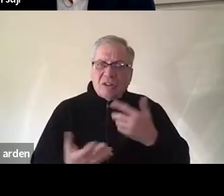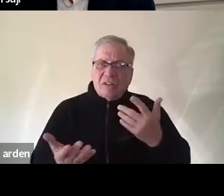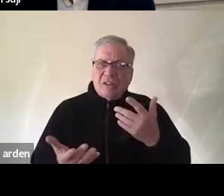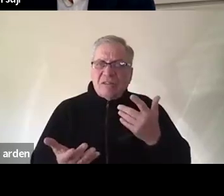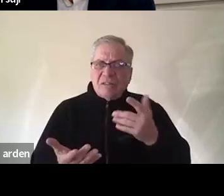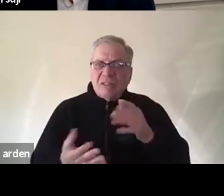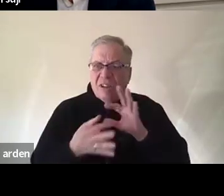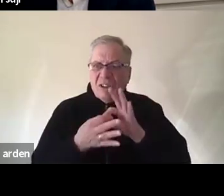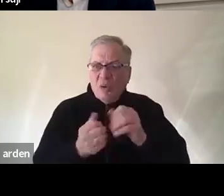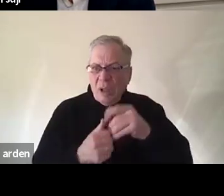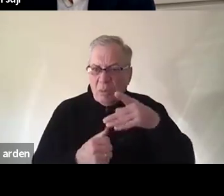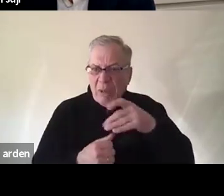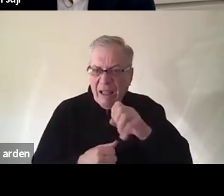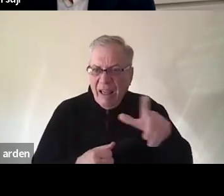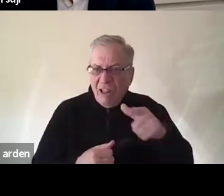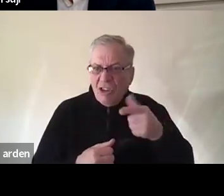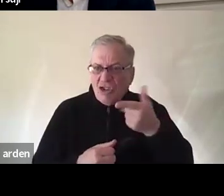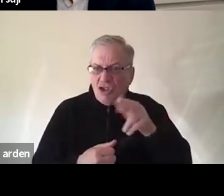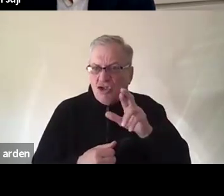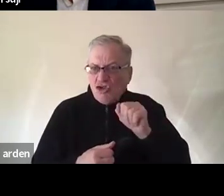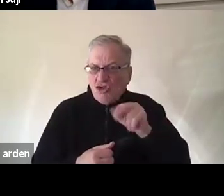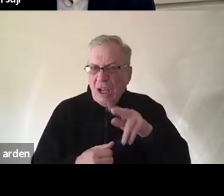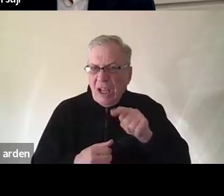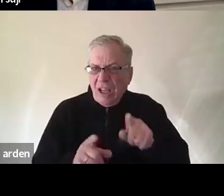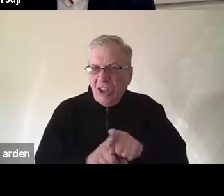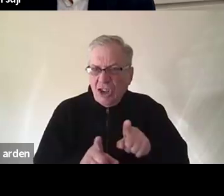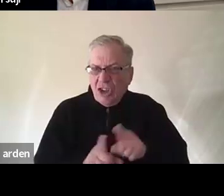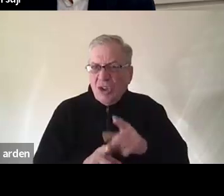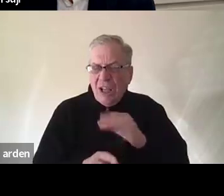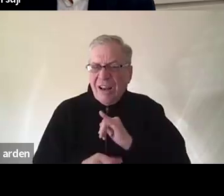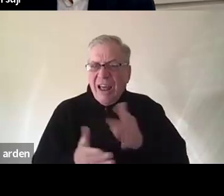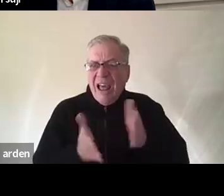because of Pell grant ineligibility. That is why I asked that question. Thank you.